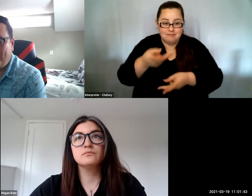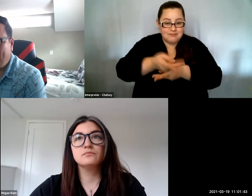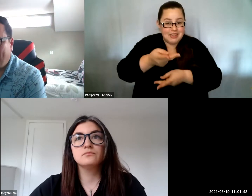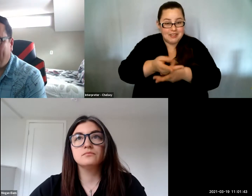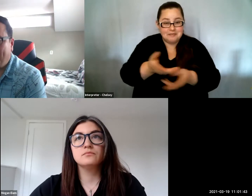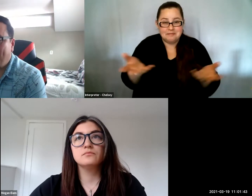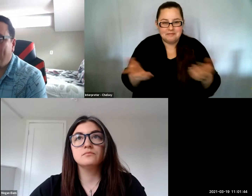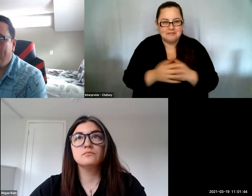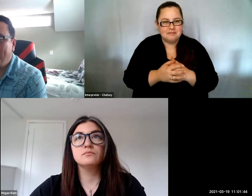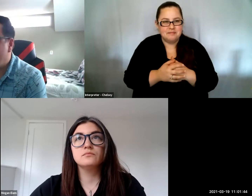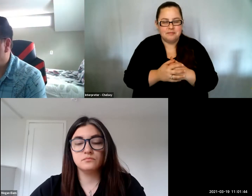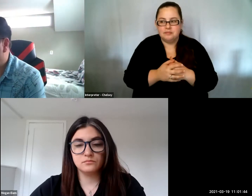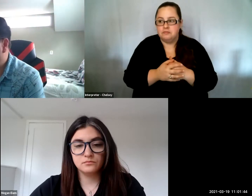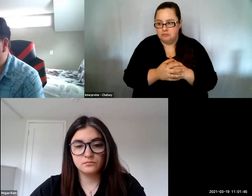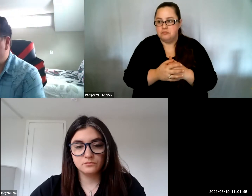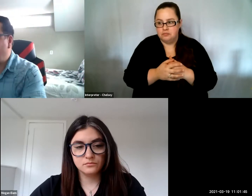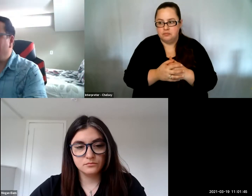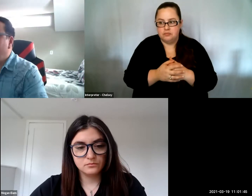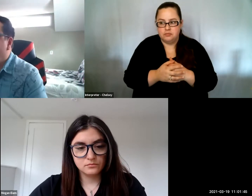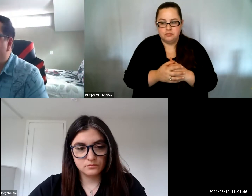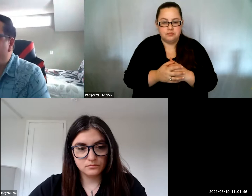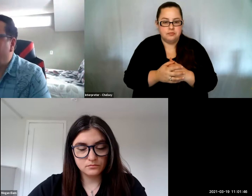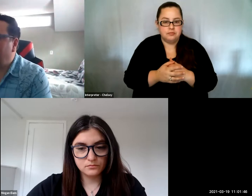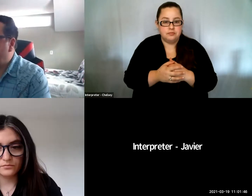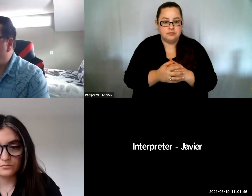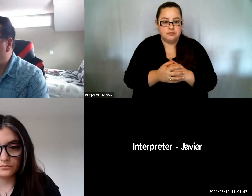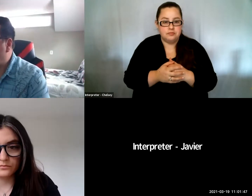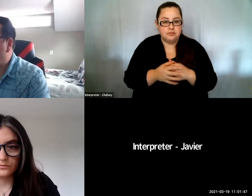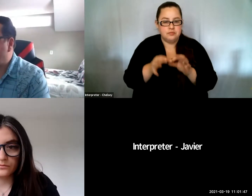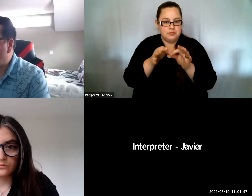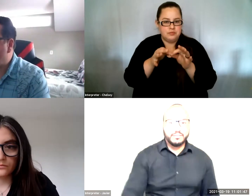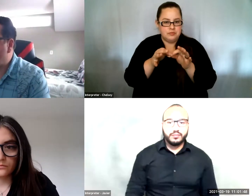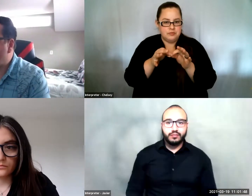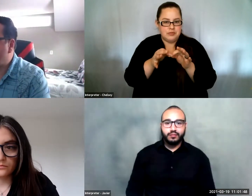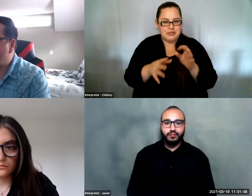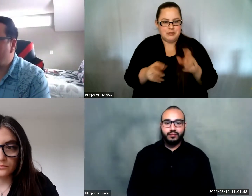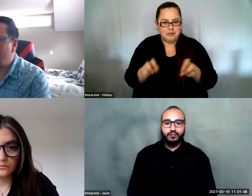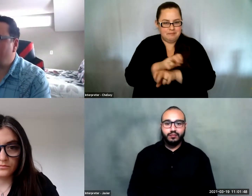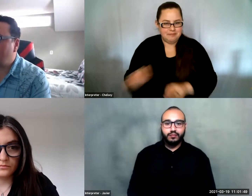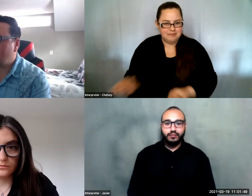Susi Nitzel: Debbie has a question. If you're sending a document for signature and date,